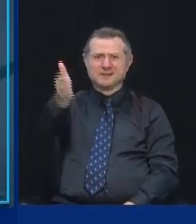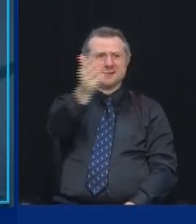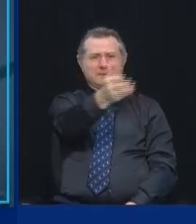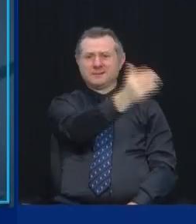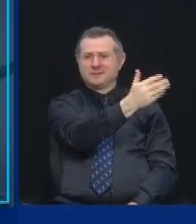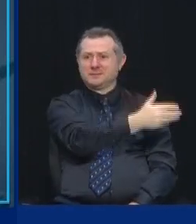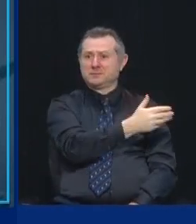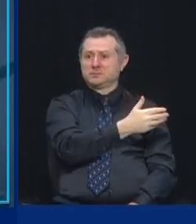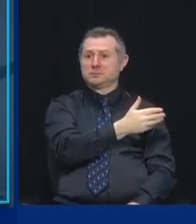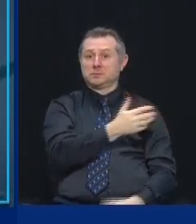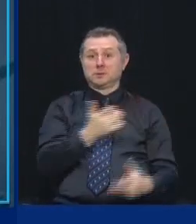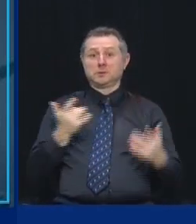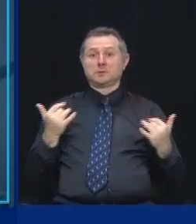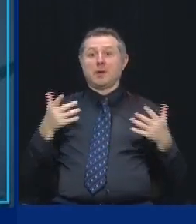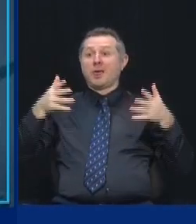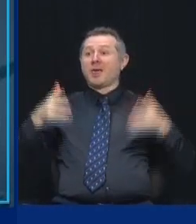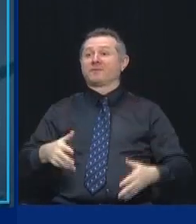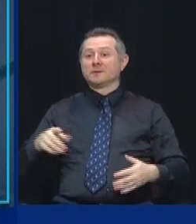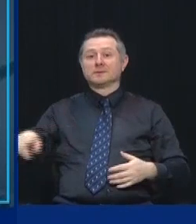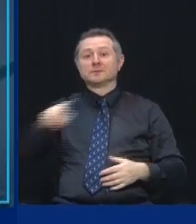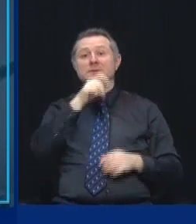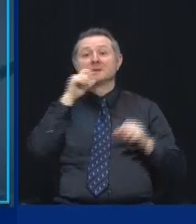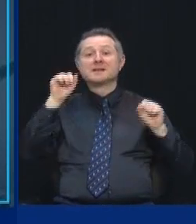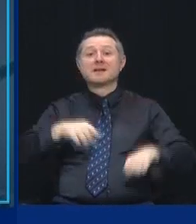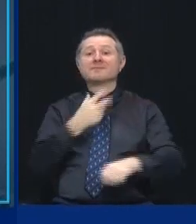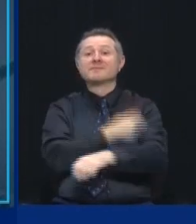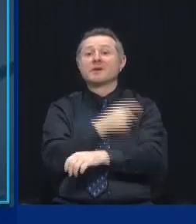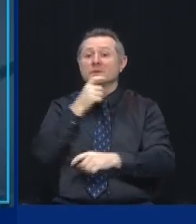NOW CAN JUST WALK IN AND GET IT.